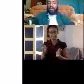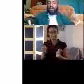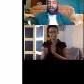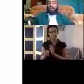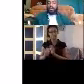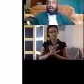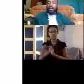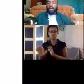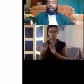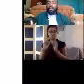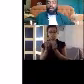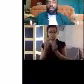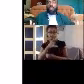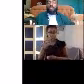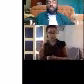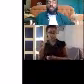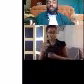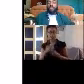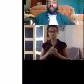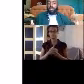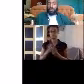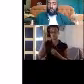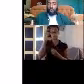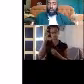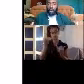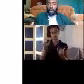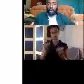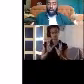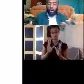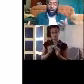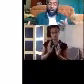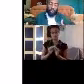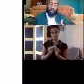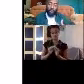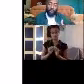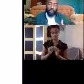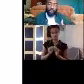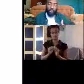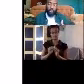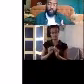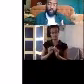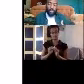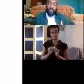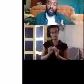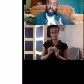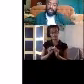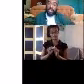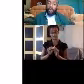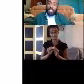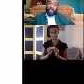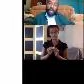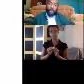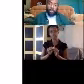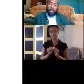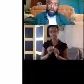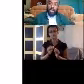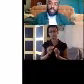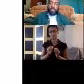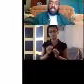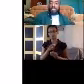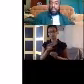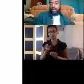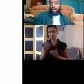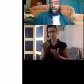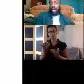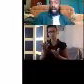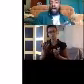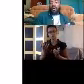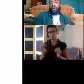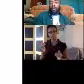help to begin to, for organizations to understand if they want to be equitable to consider how,